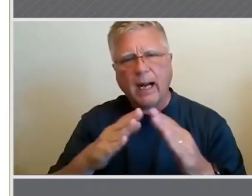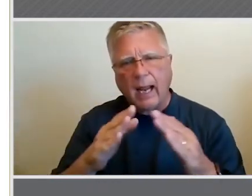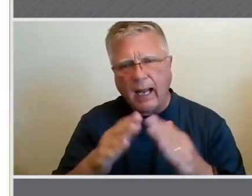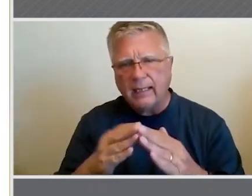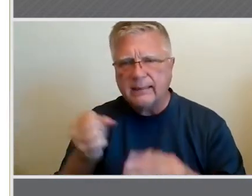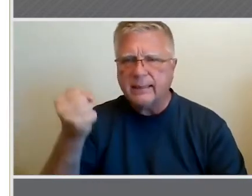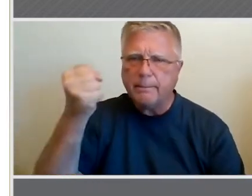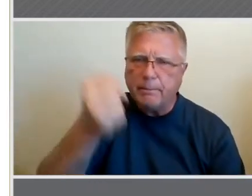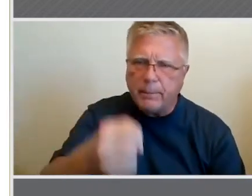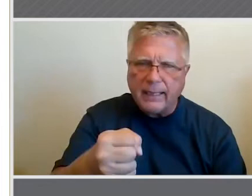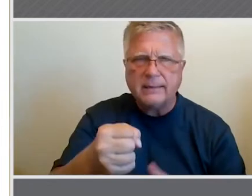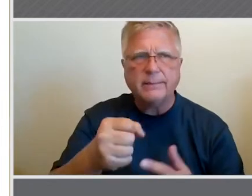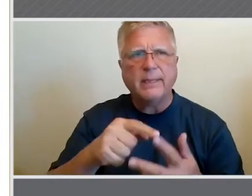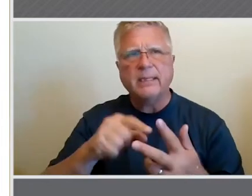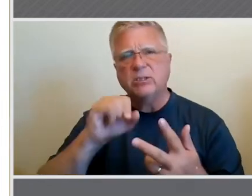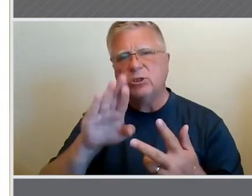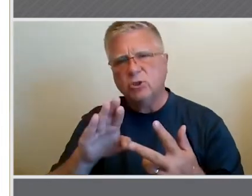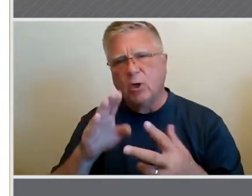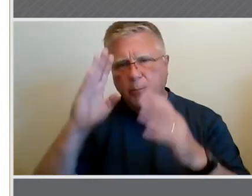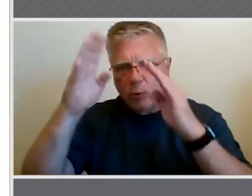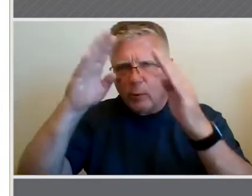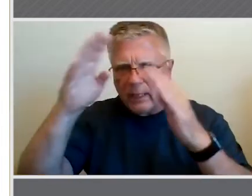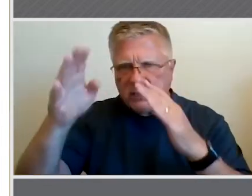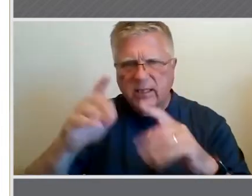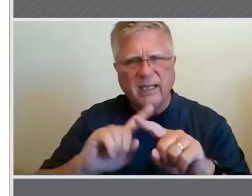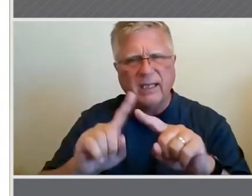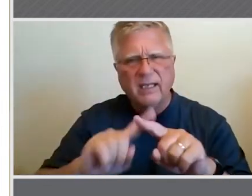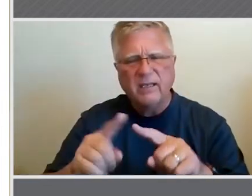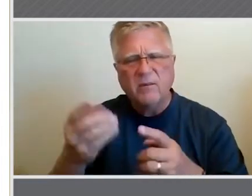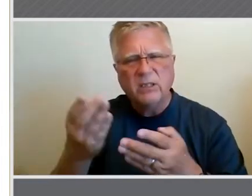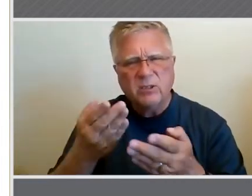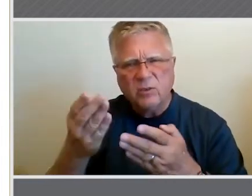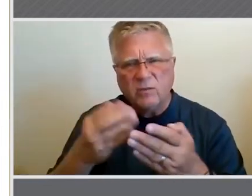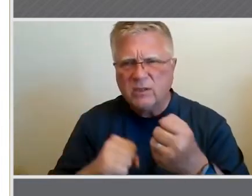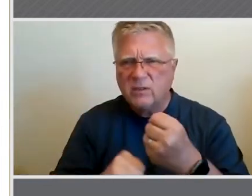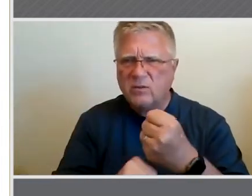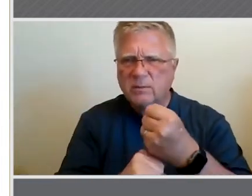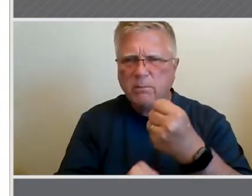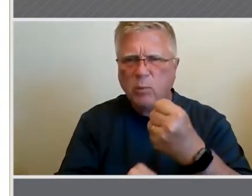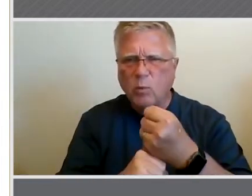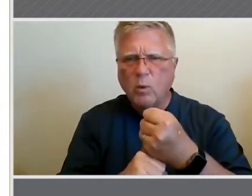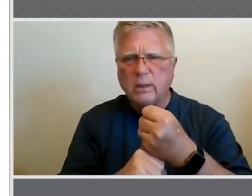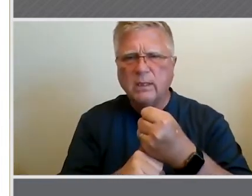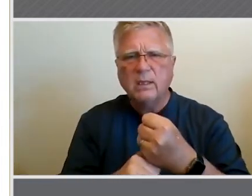creation and really the services, supportive of that have a great business